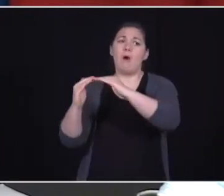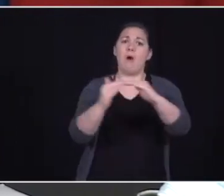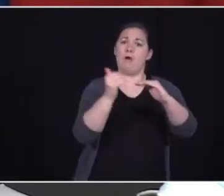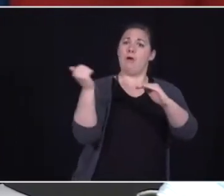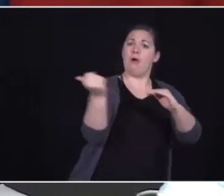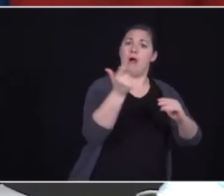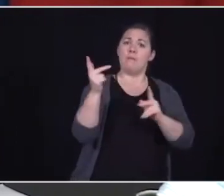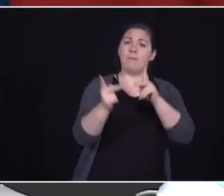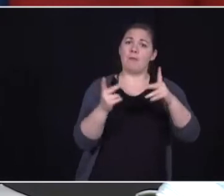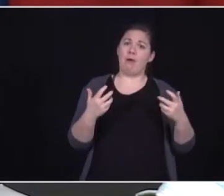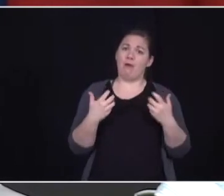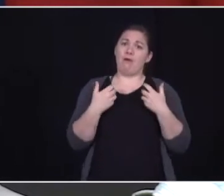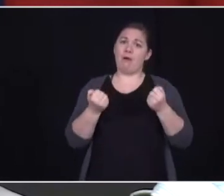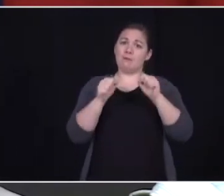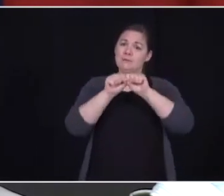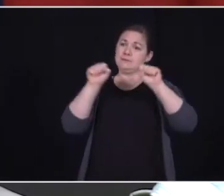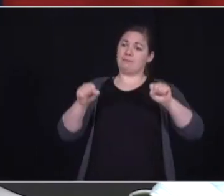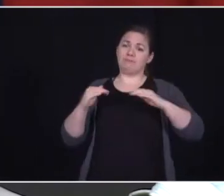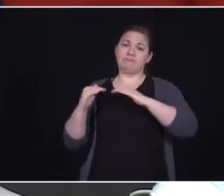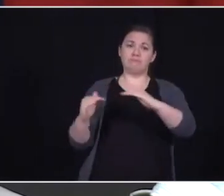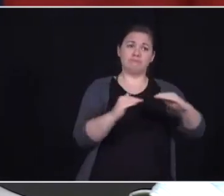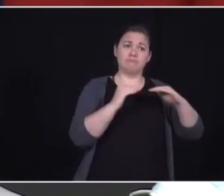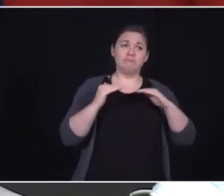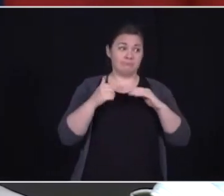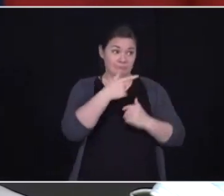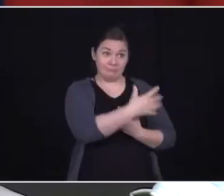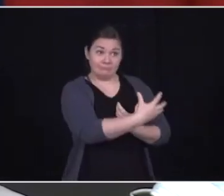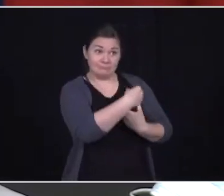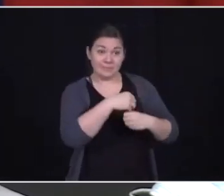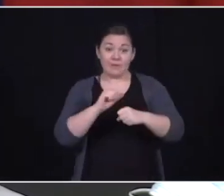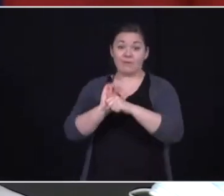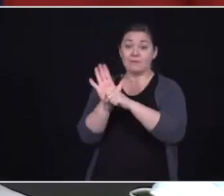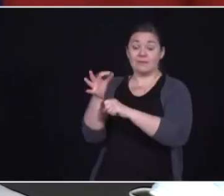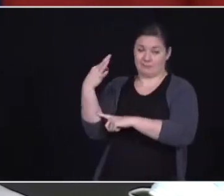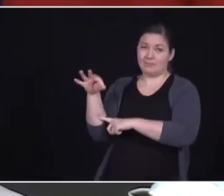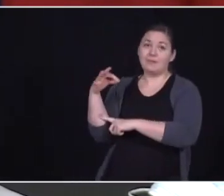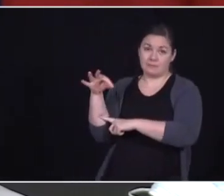He is a member of the COVID-19 vaccine distribution task force and he is